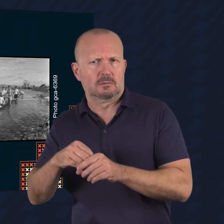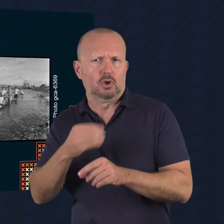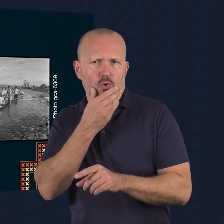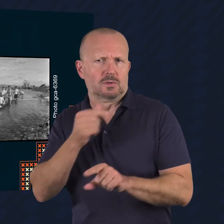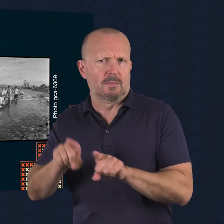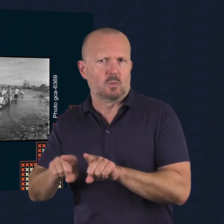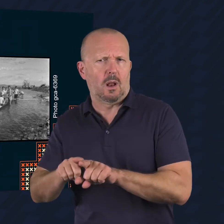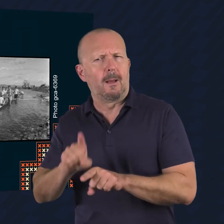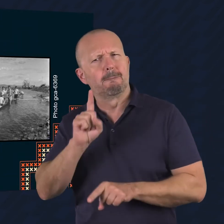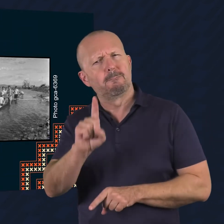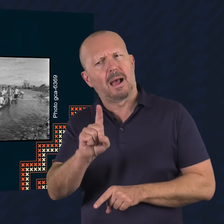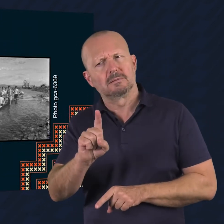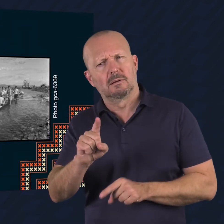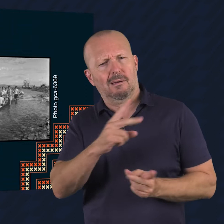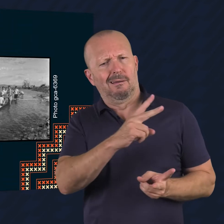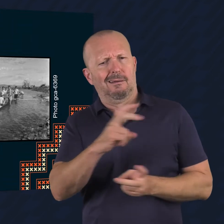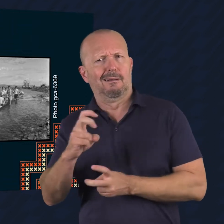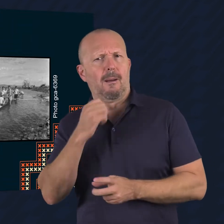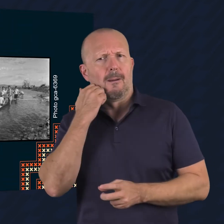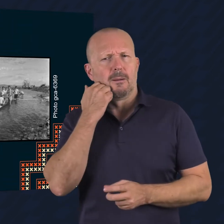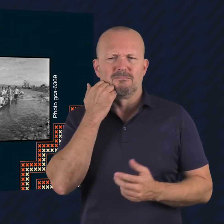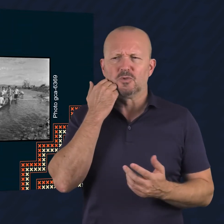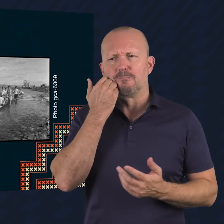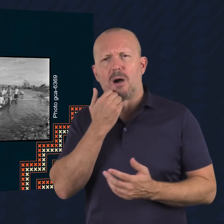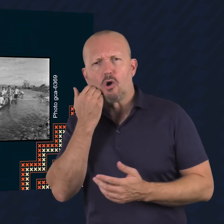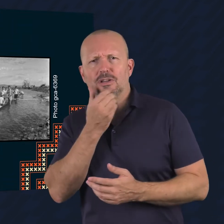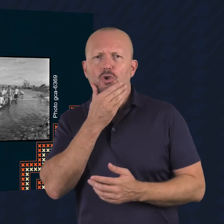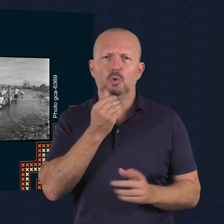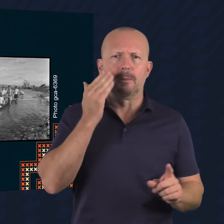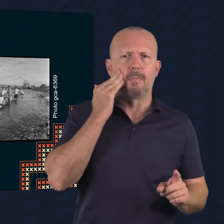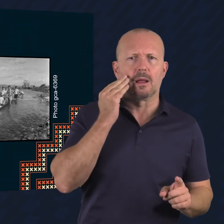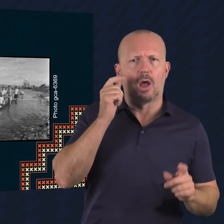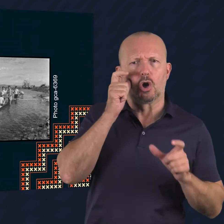And what is a Māori alternative to, "It's mine, I made it." What is the primary orientation?